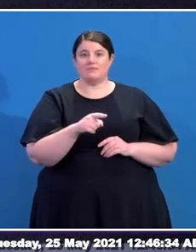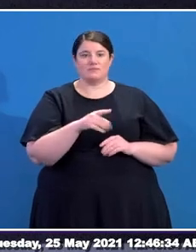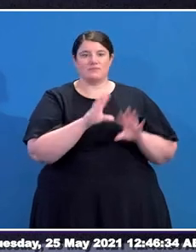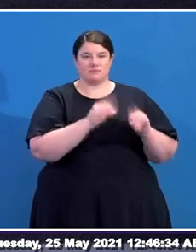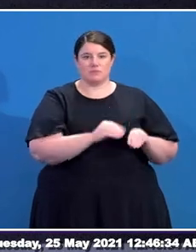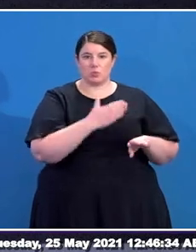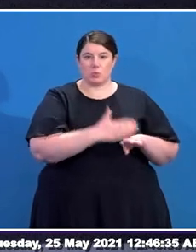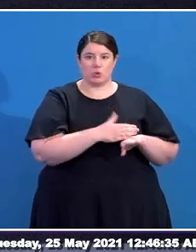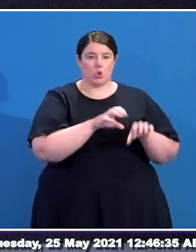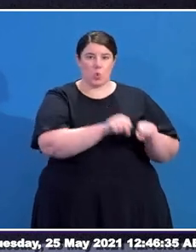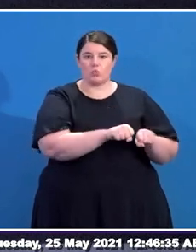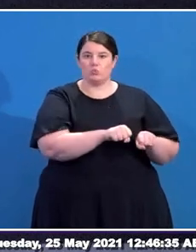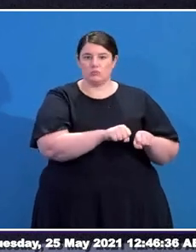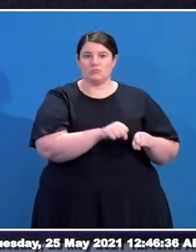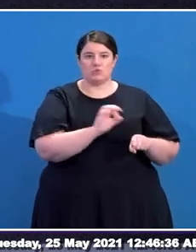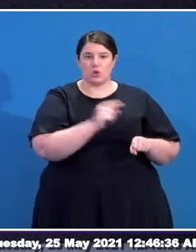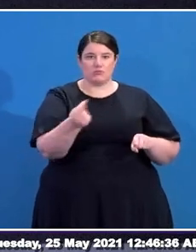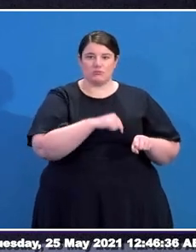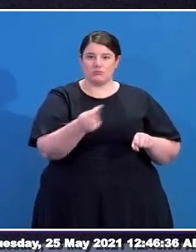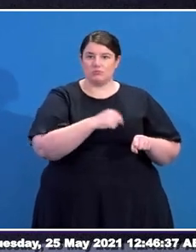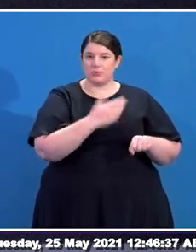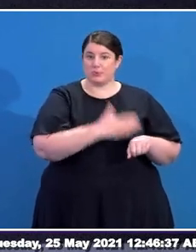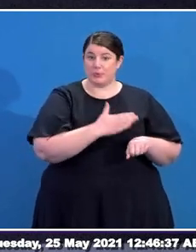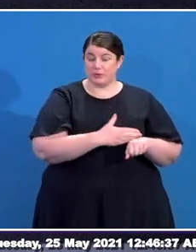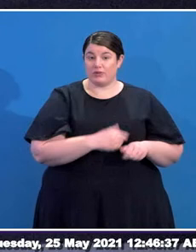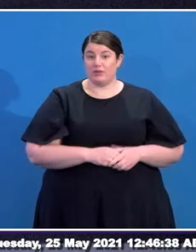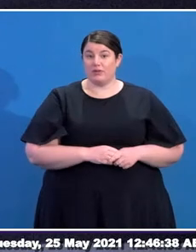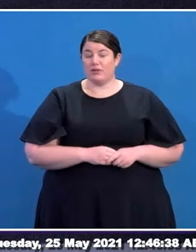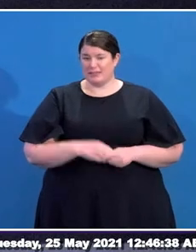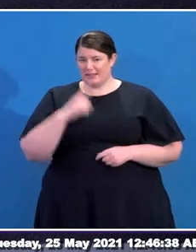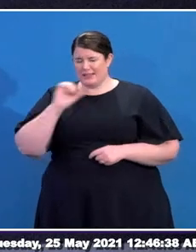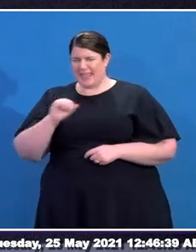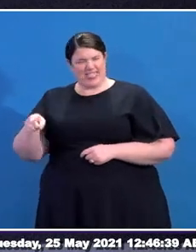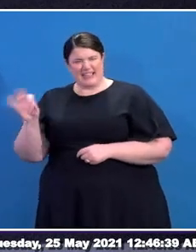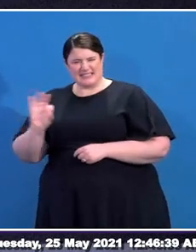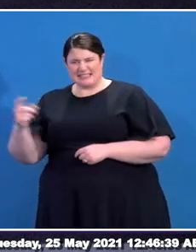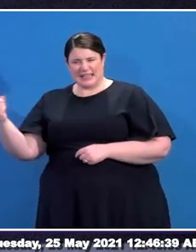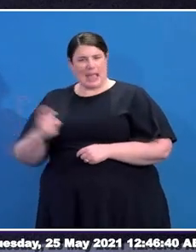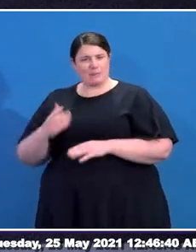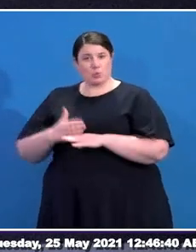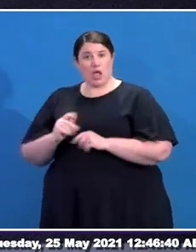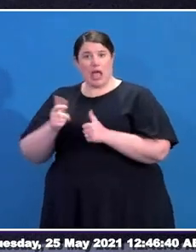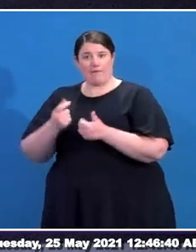And you then became aware that the matters had been referred to